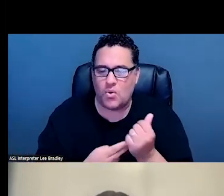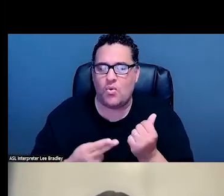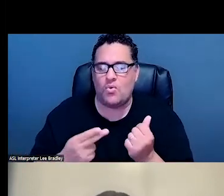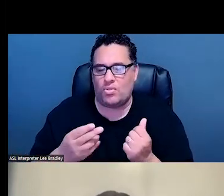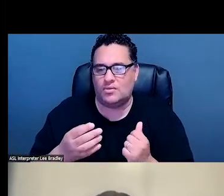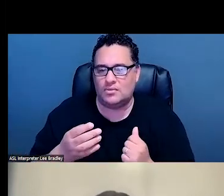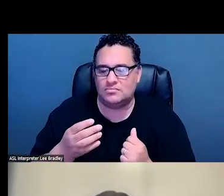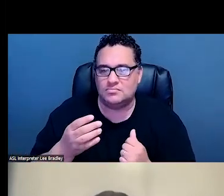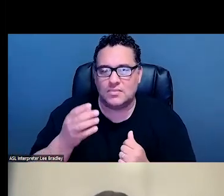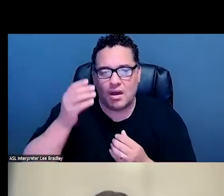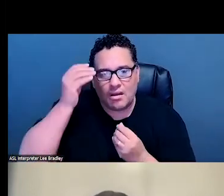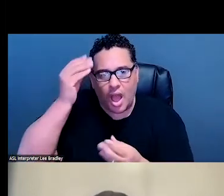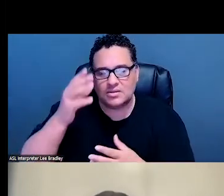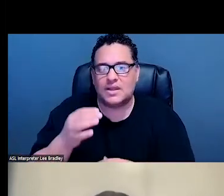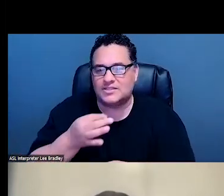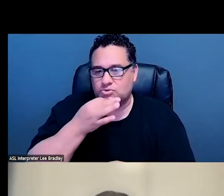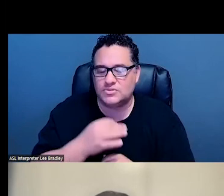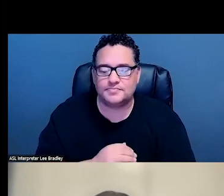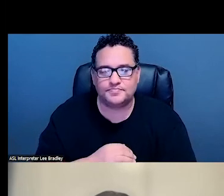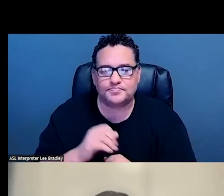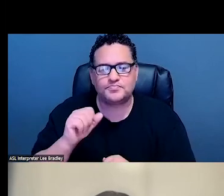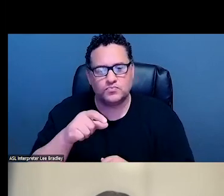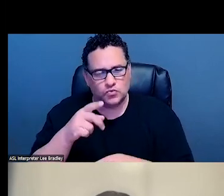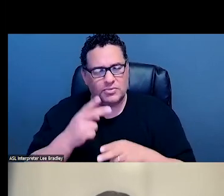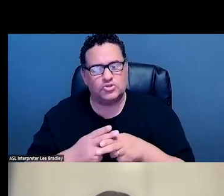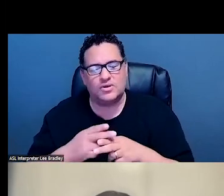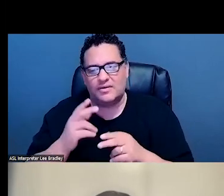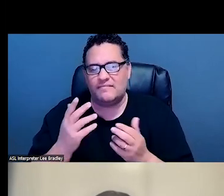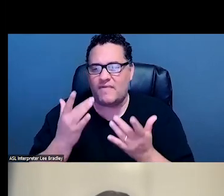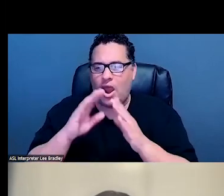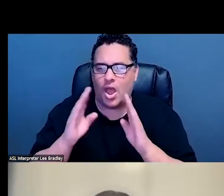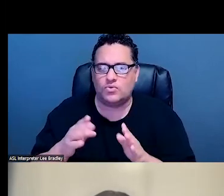THE FIREHOUSE MODEL, I THOUGHT THAT WAS REALLY IMPORTANT FOR STATE LEADERS TO PAY ATTENTION TO.